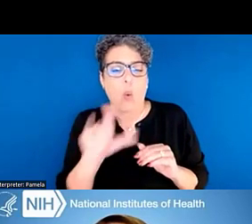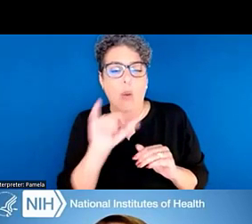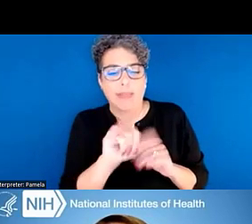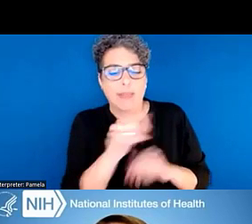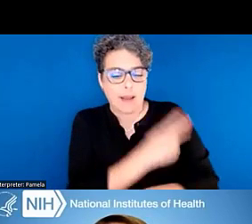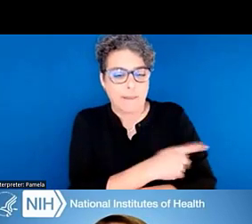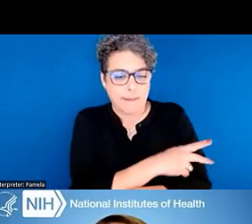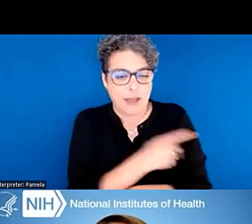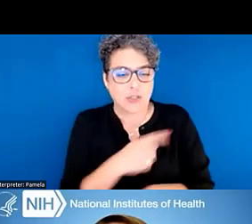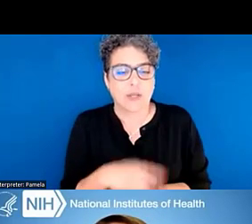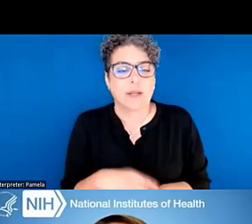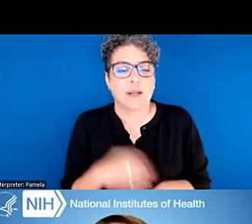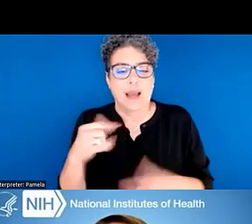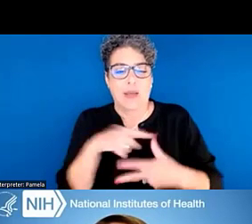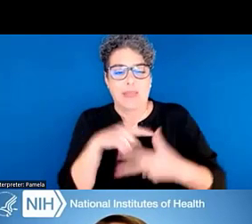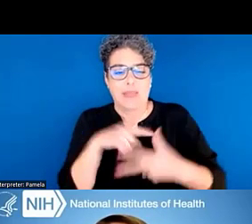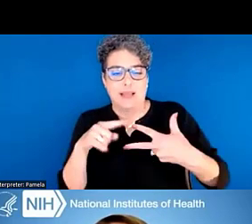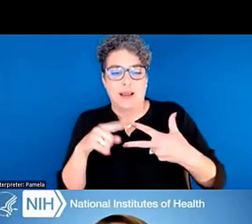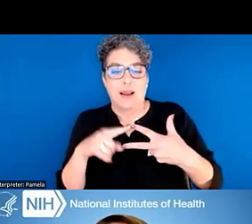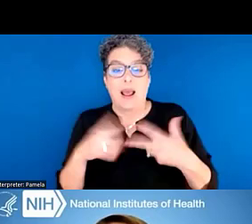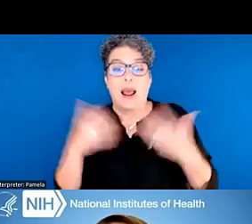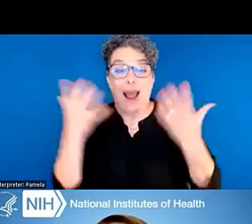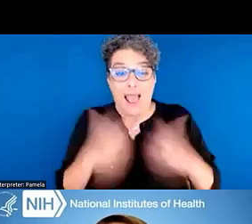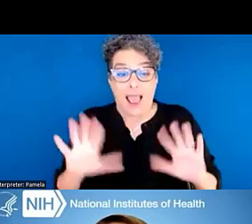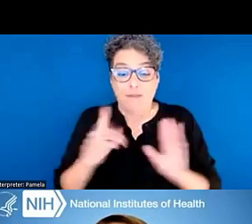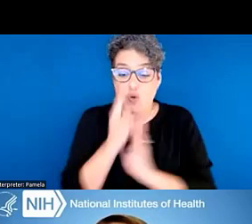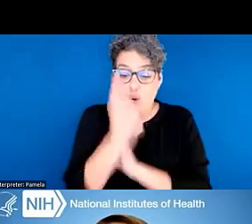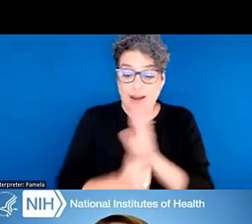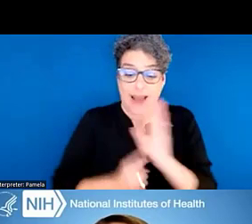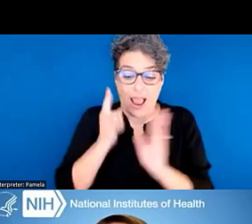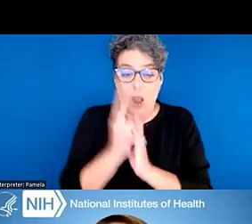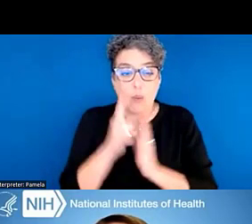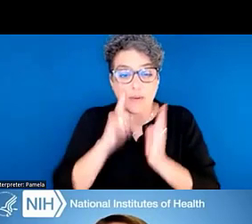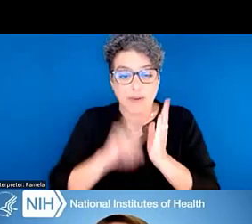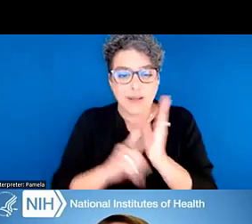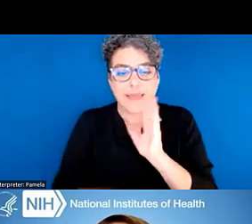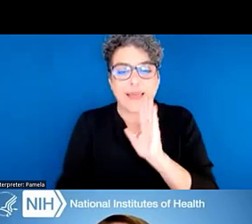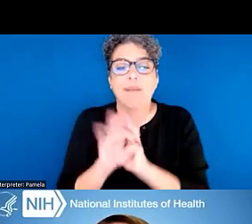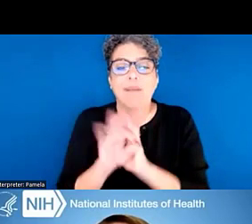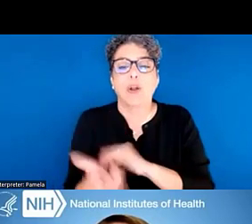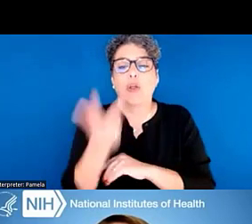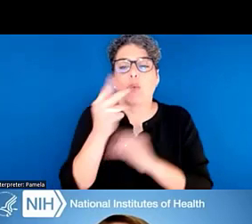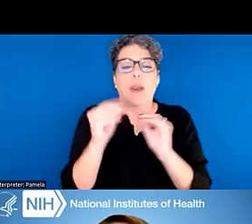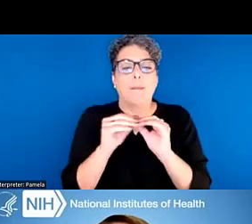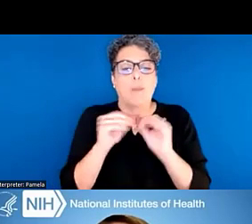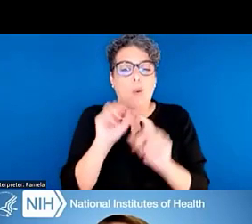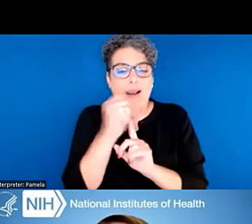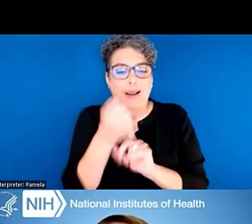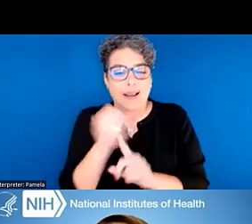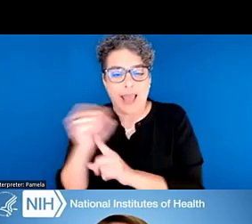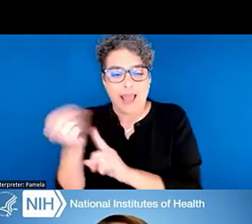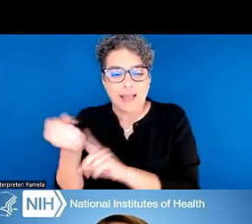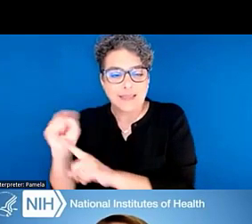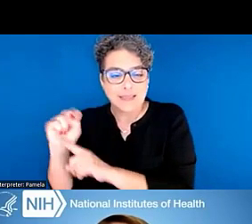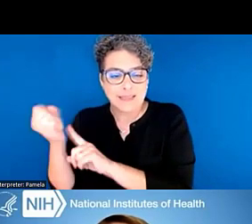After an hour, they have found three other cases where the information regarding eligibility criteria on the research intake form